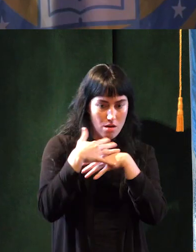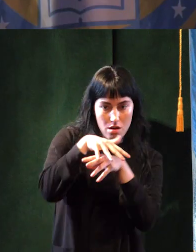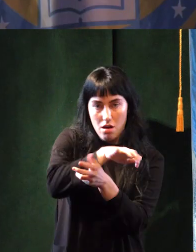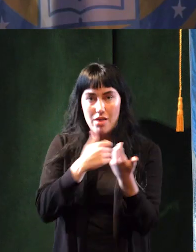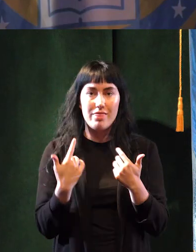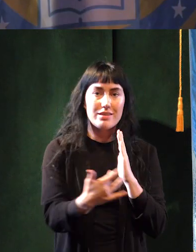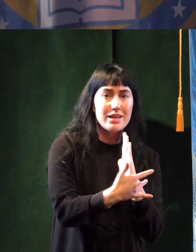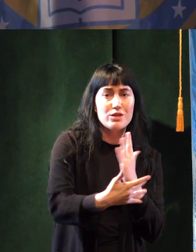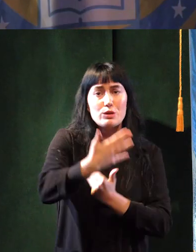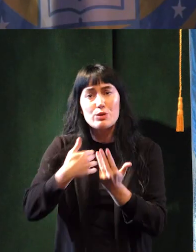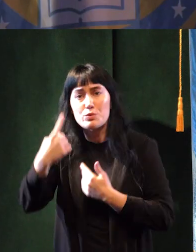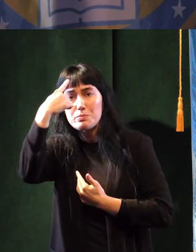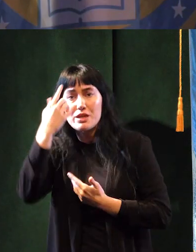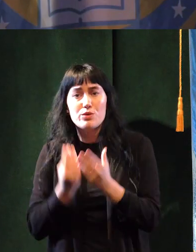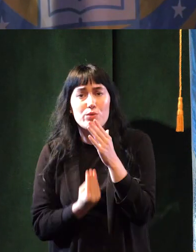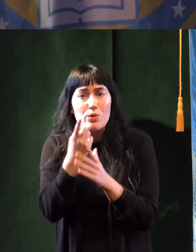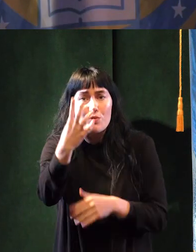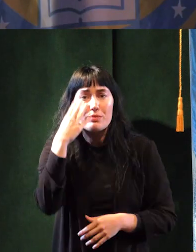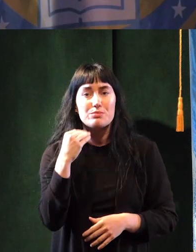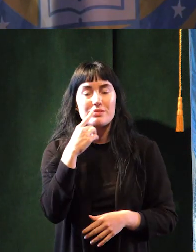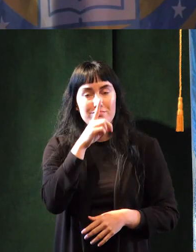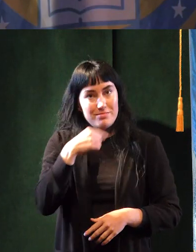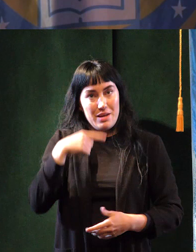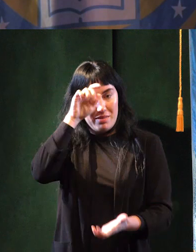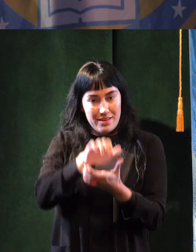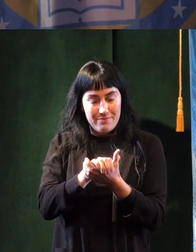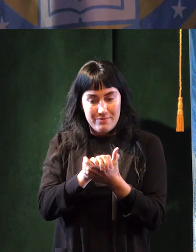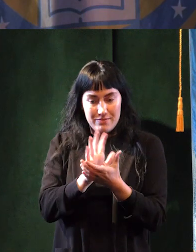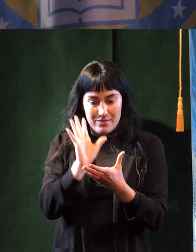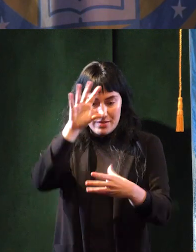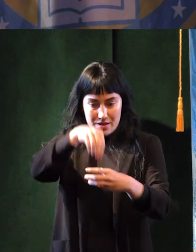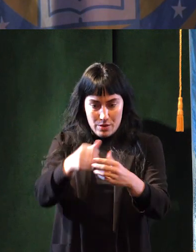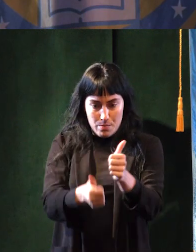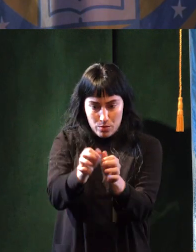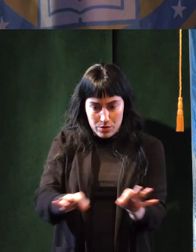the technical social and mental growth you have experienced is I believe the